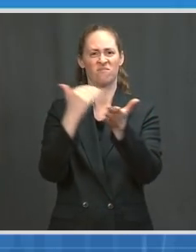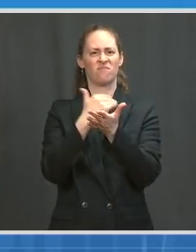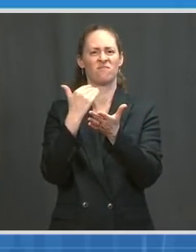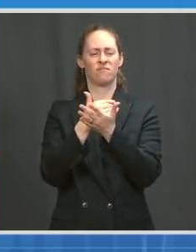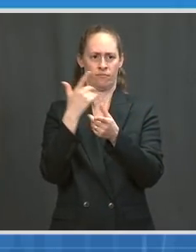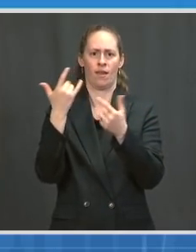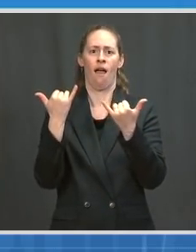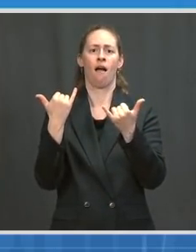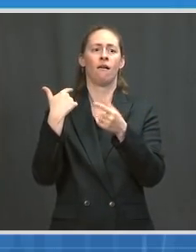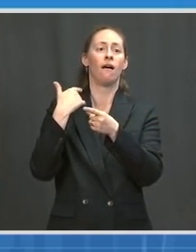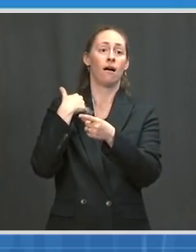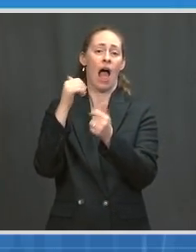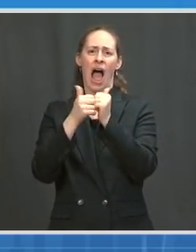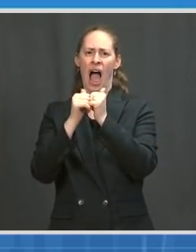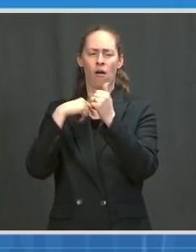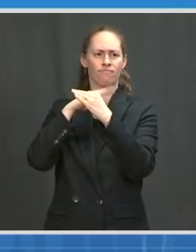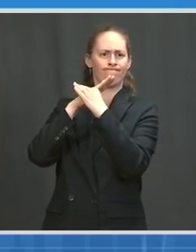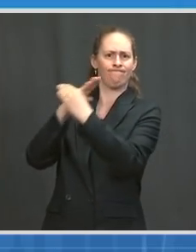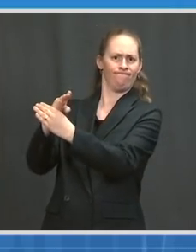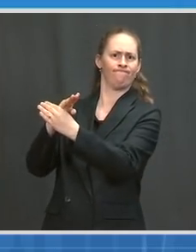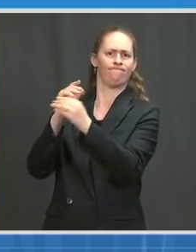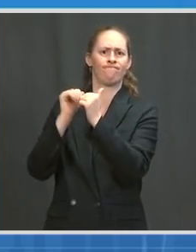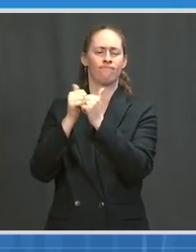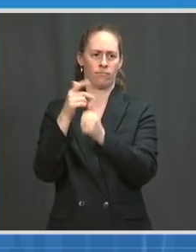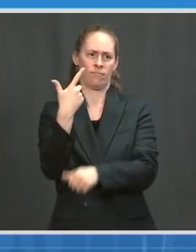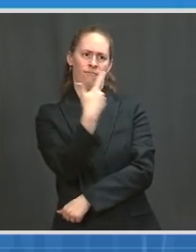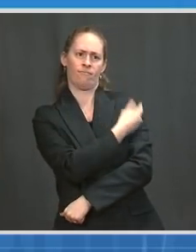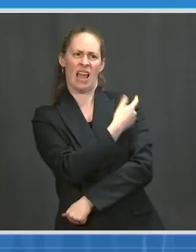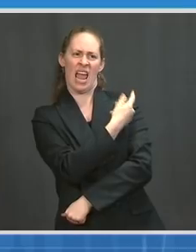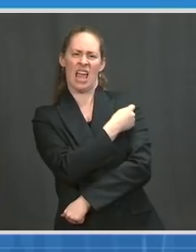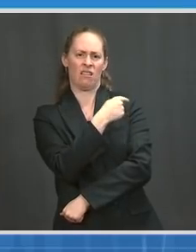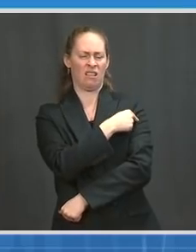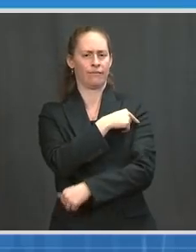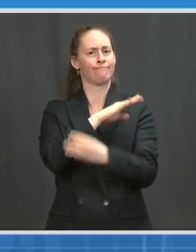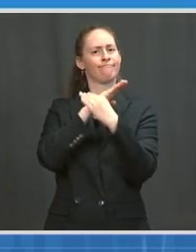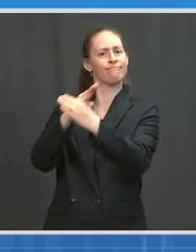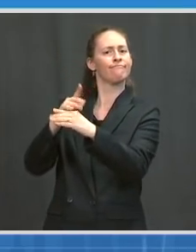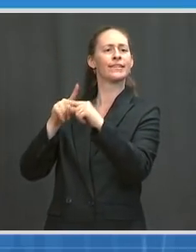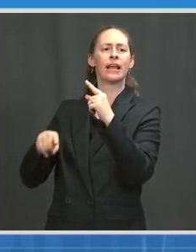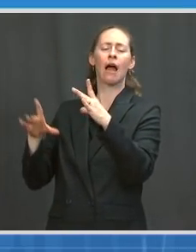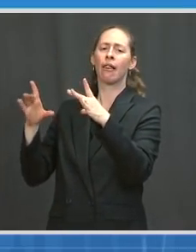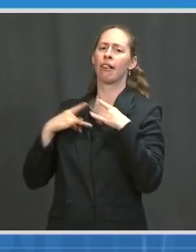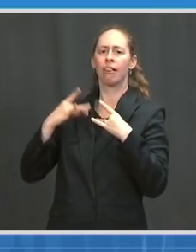circulating in the country. Simply put, the sooner we get more and more people vaccinated,